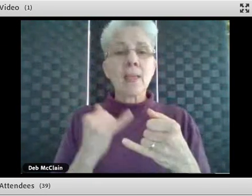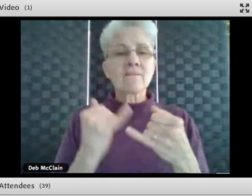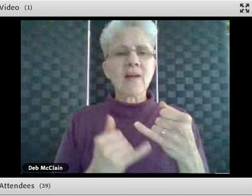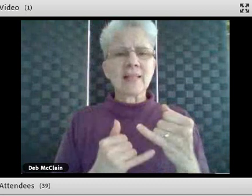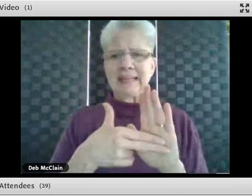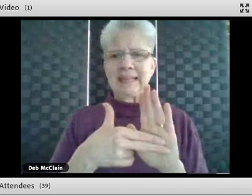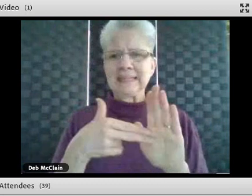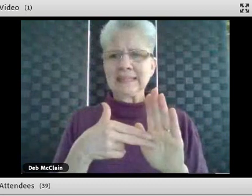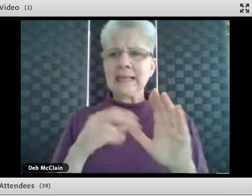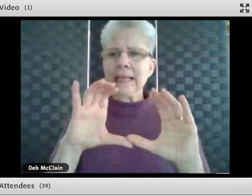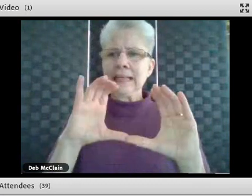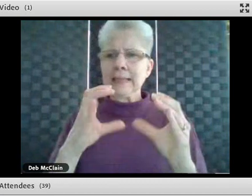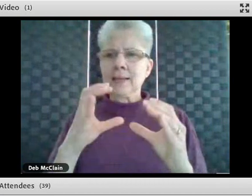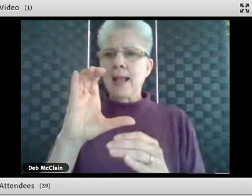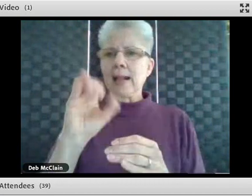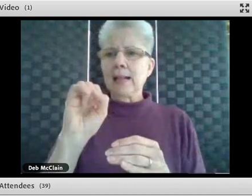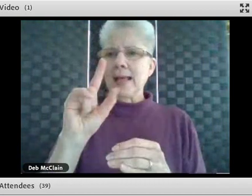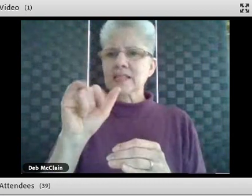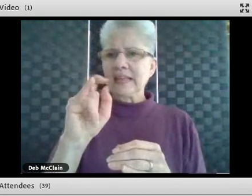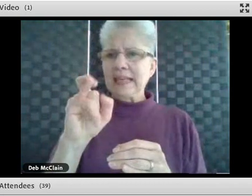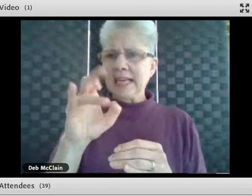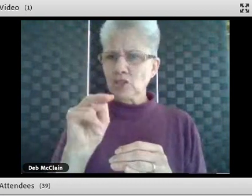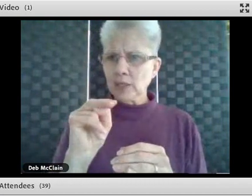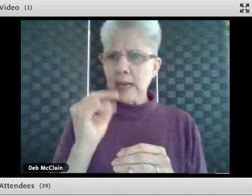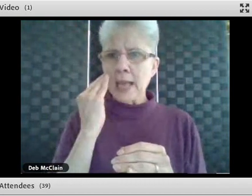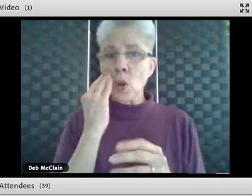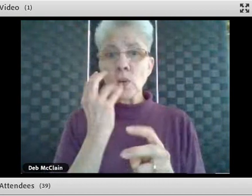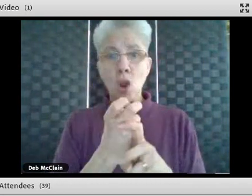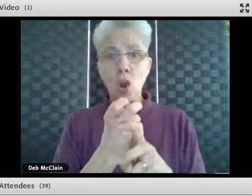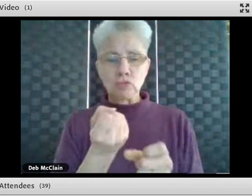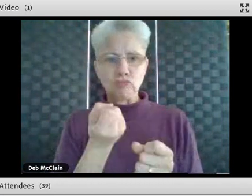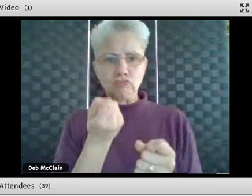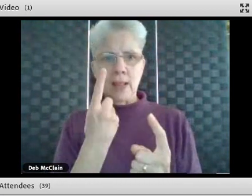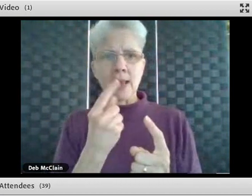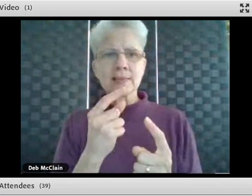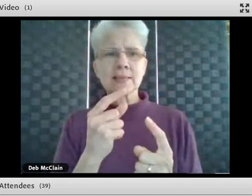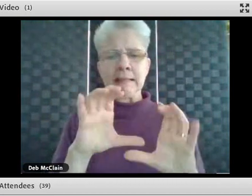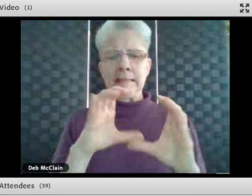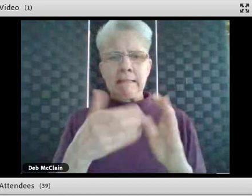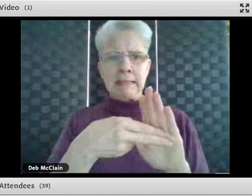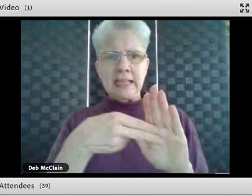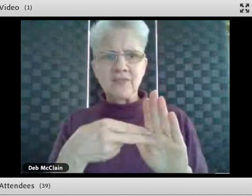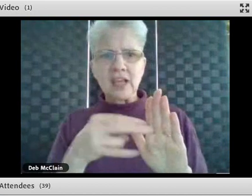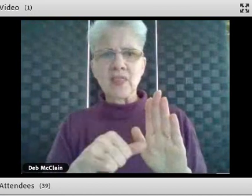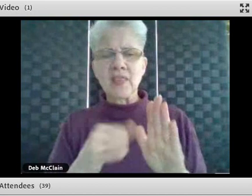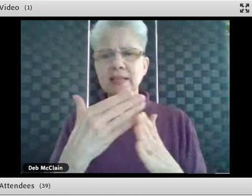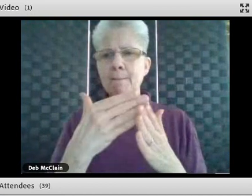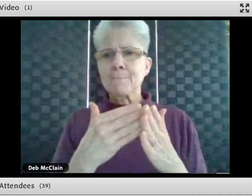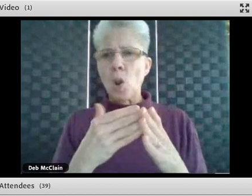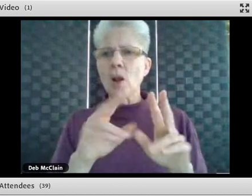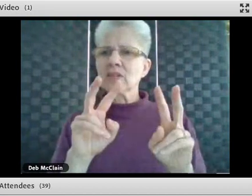I know that sometimes it's difficult to realize a classification is a part of subject cataloging, but it is.